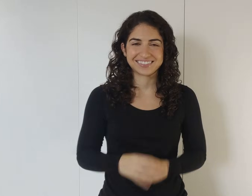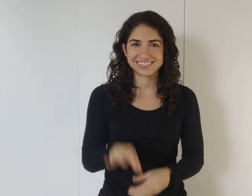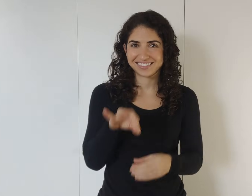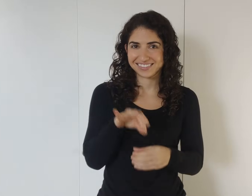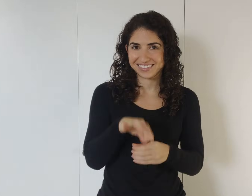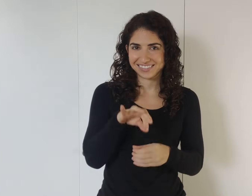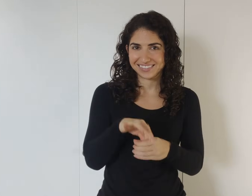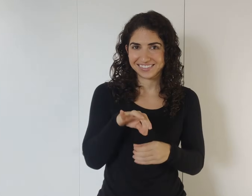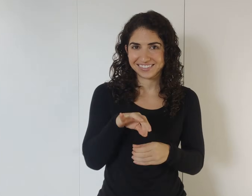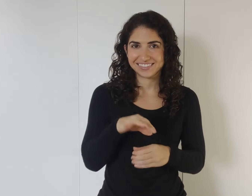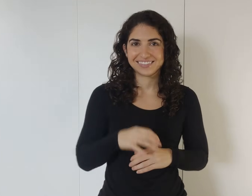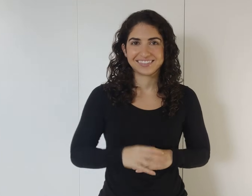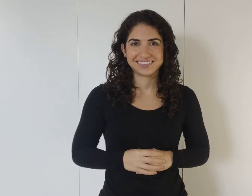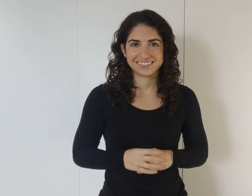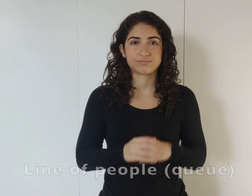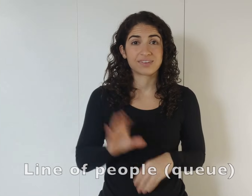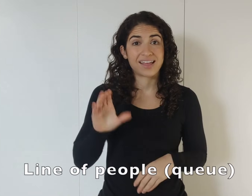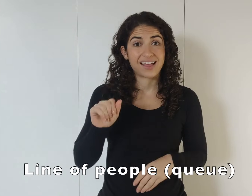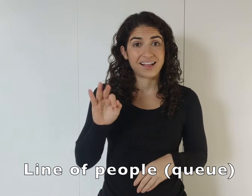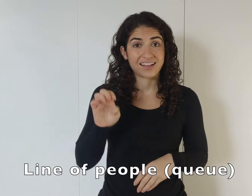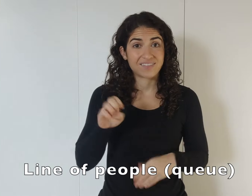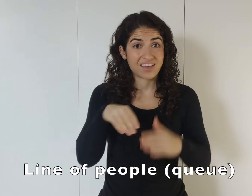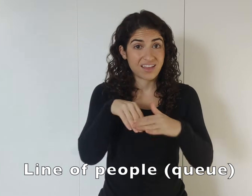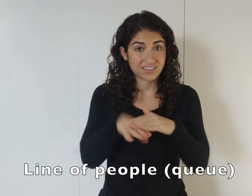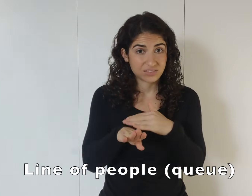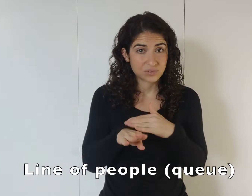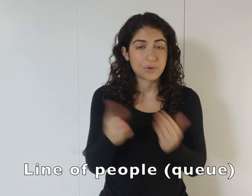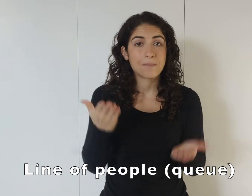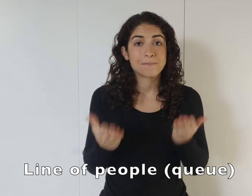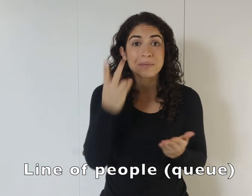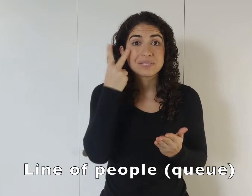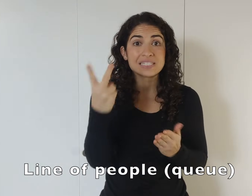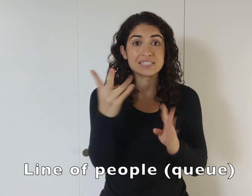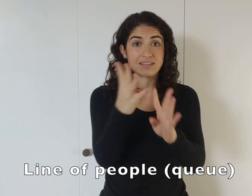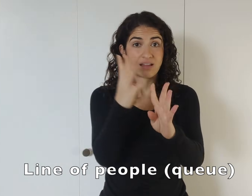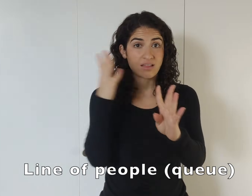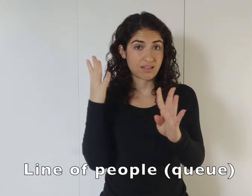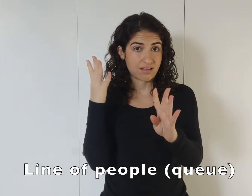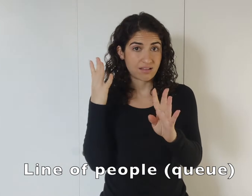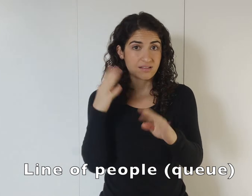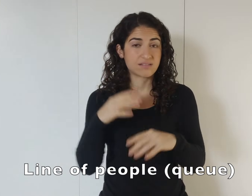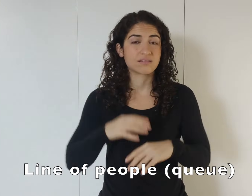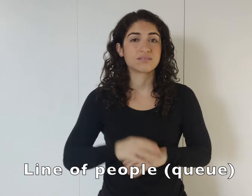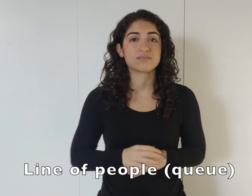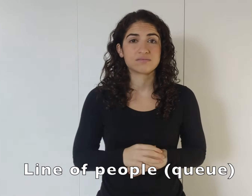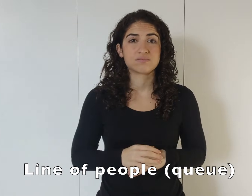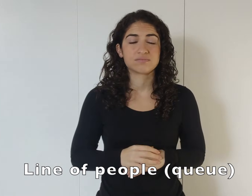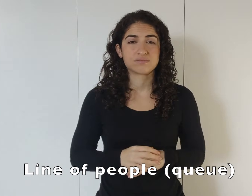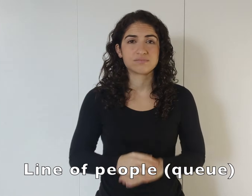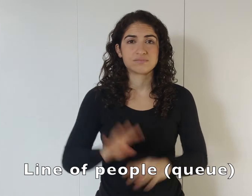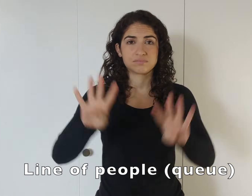TEA When you enter a cafe, you may see a LINE.